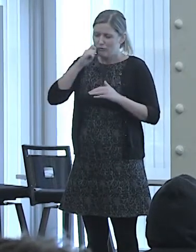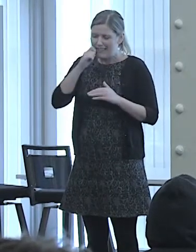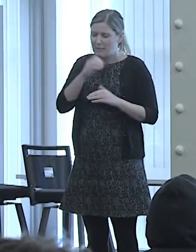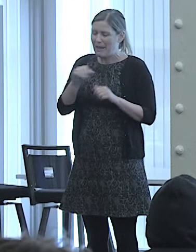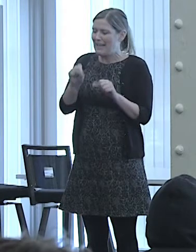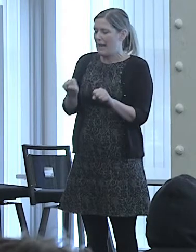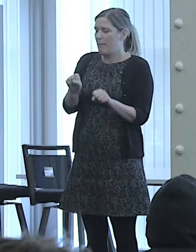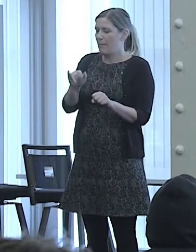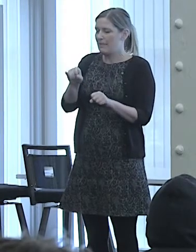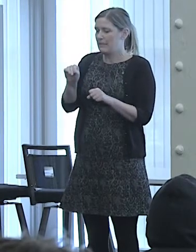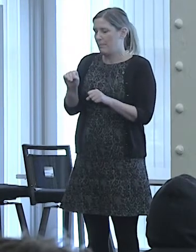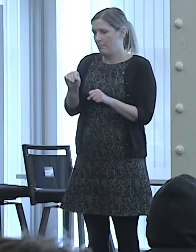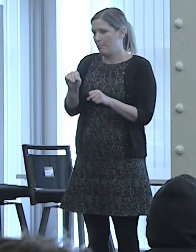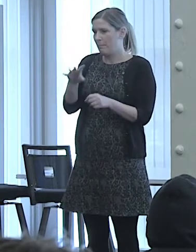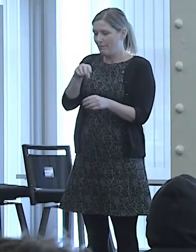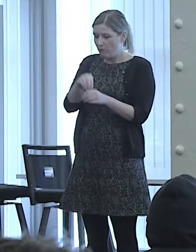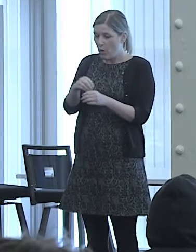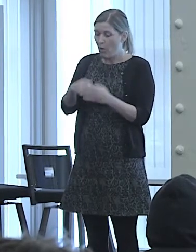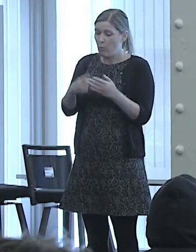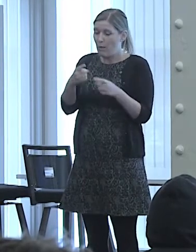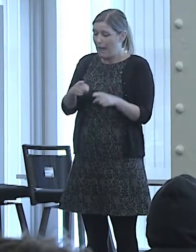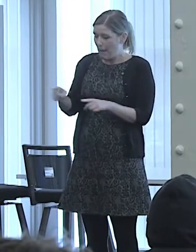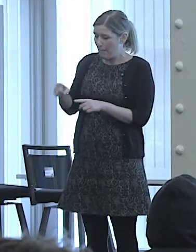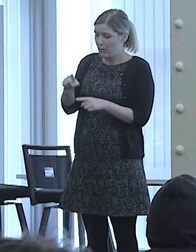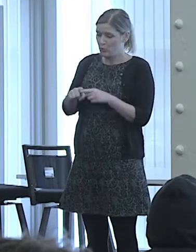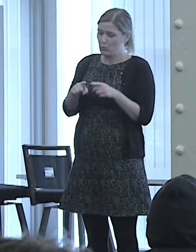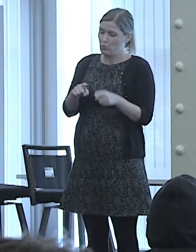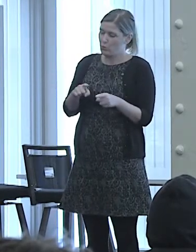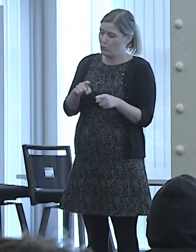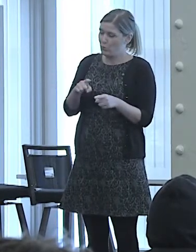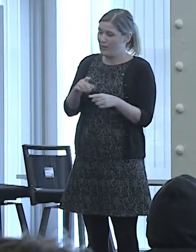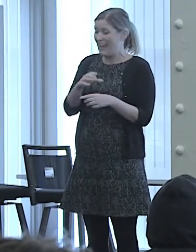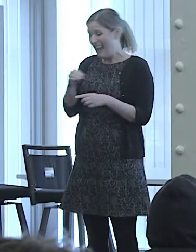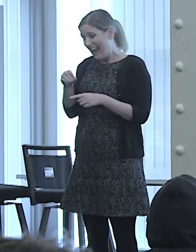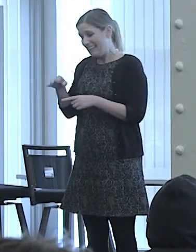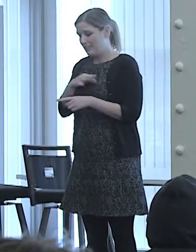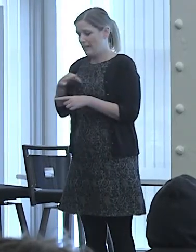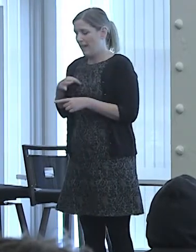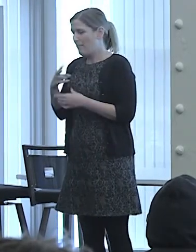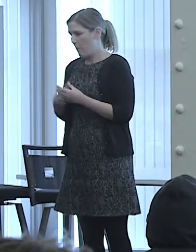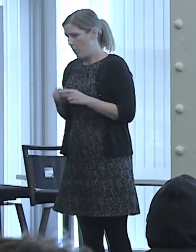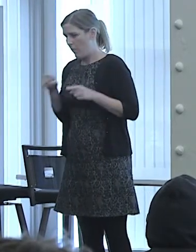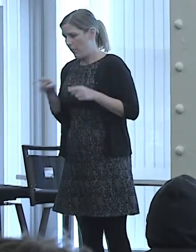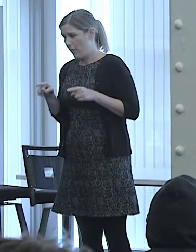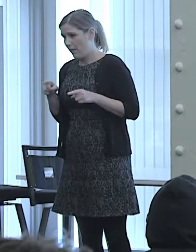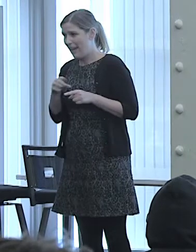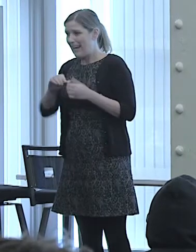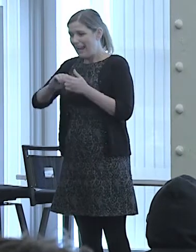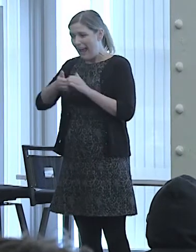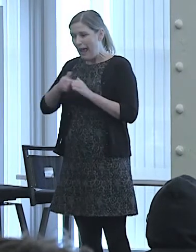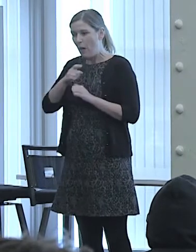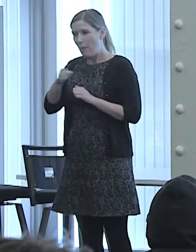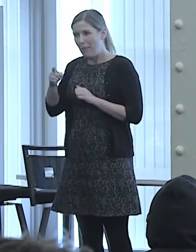both in what actually happened to Charles and to Arnaldo and to how it's been talked about,